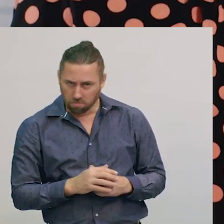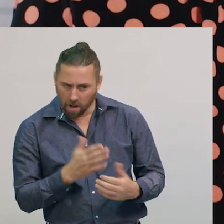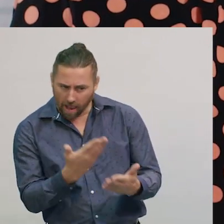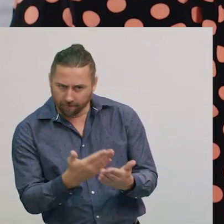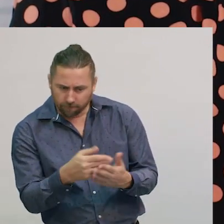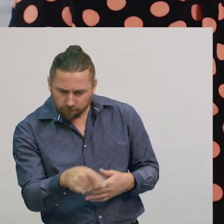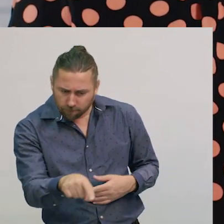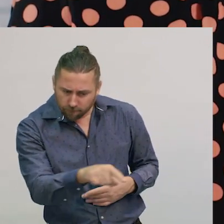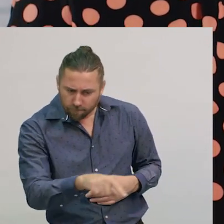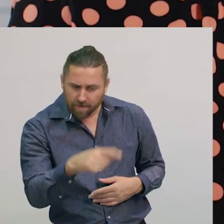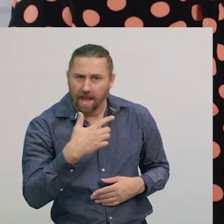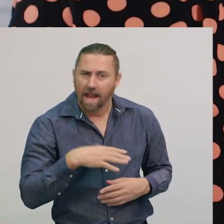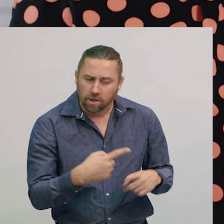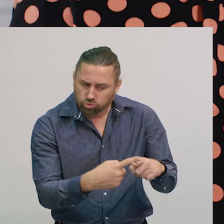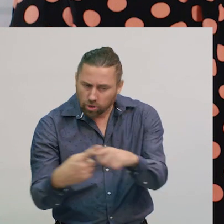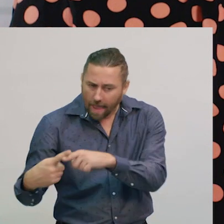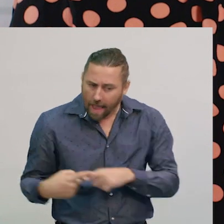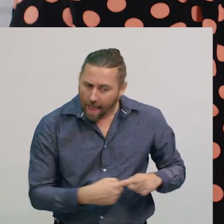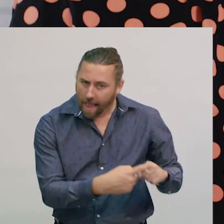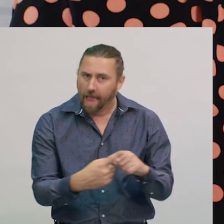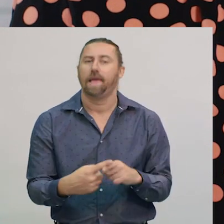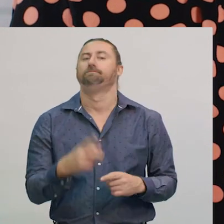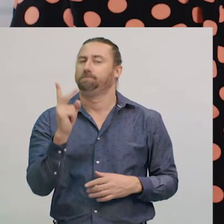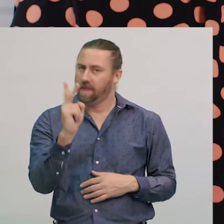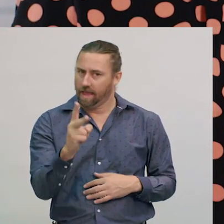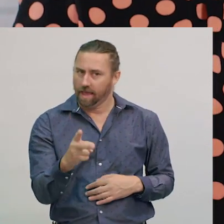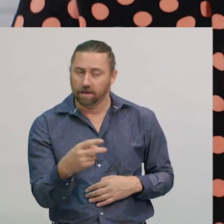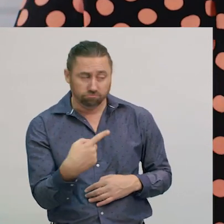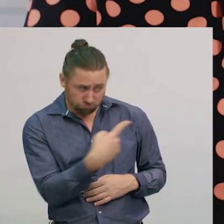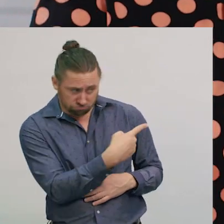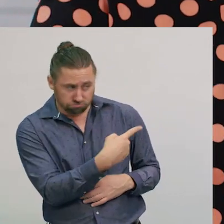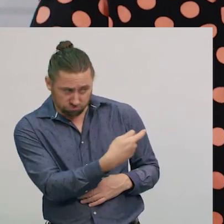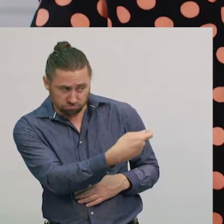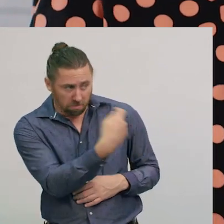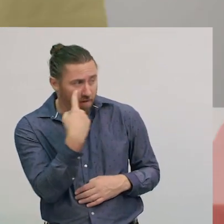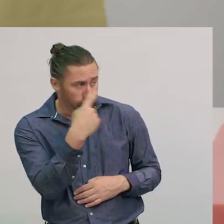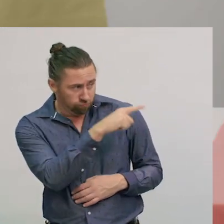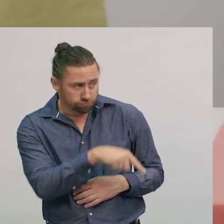so I need to keep going. You have a turn, Kristen.